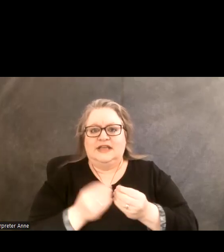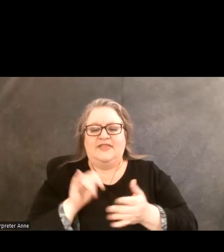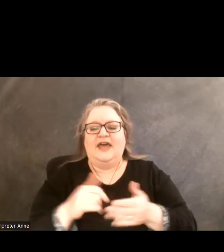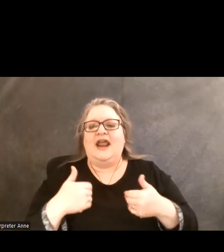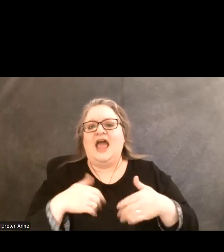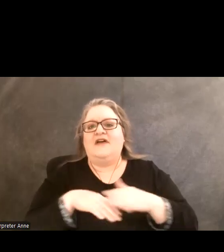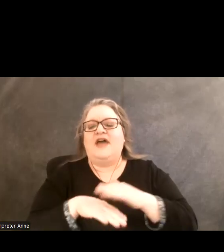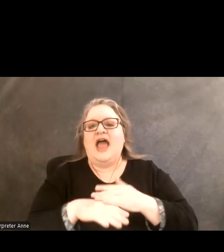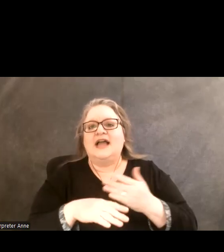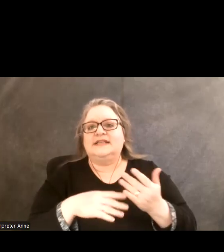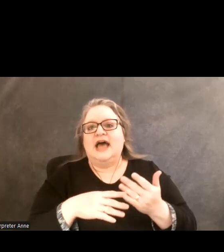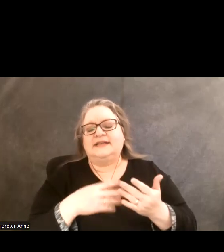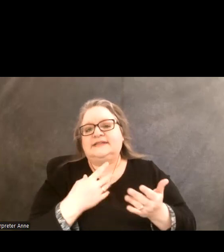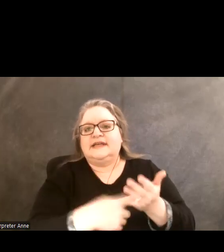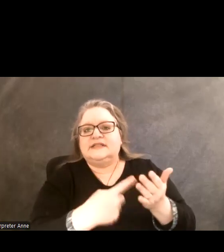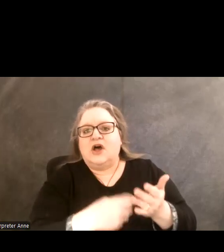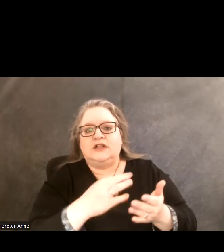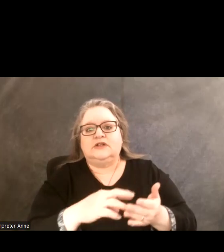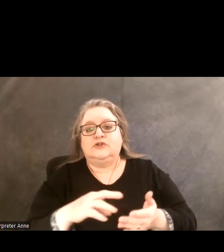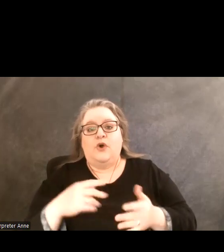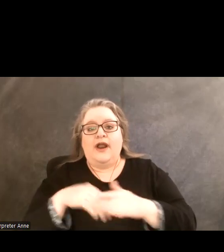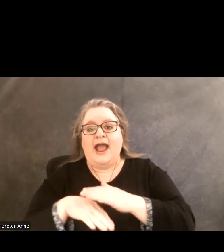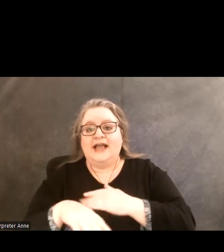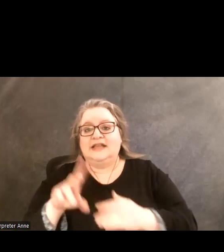consultants and access doulas, that they really need to have